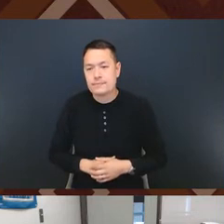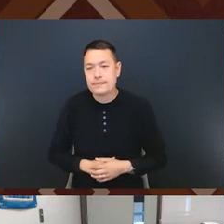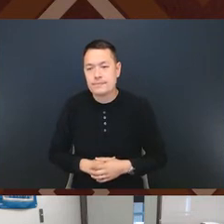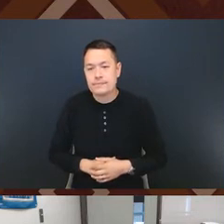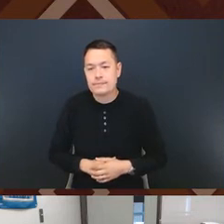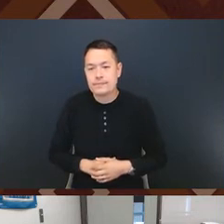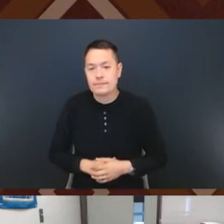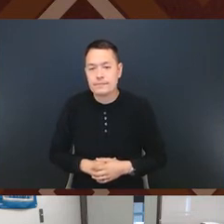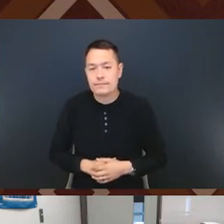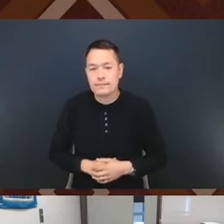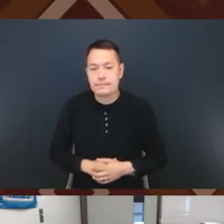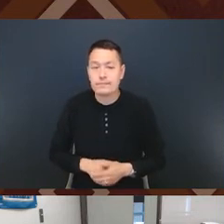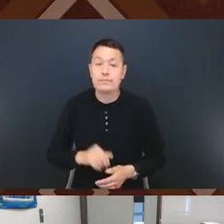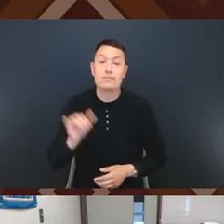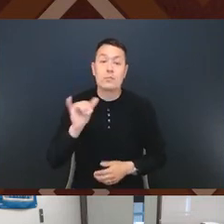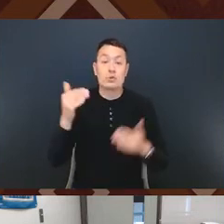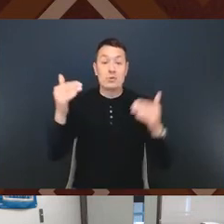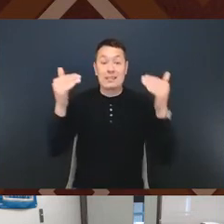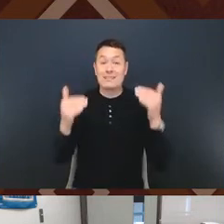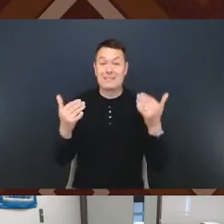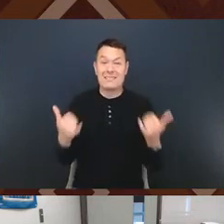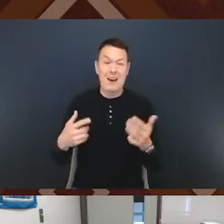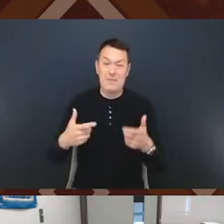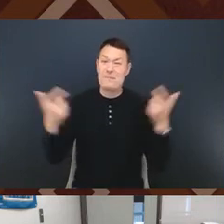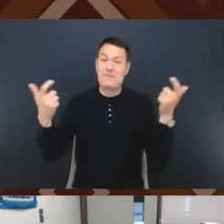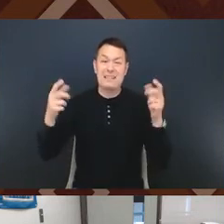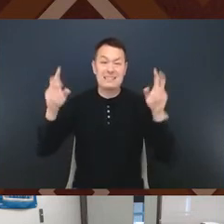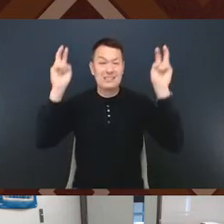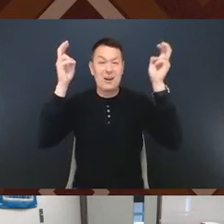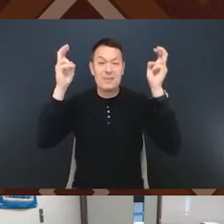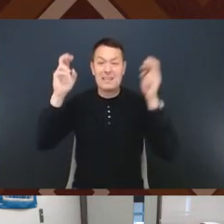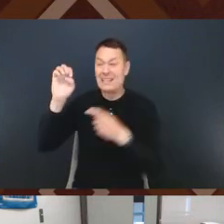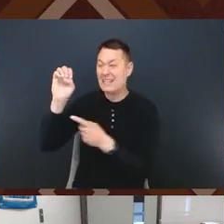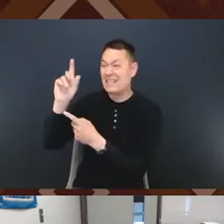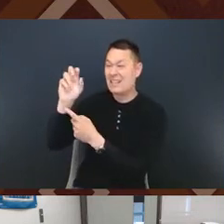This is a big one. Now write of Elon Musk by Twitter